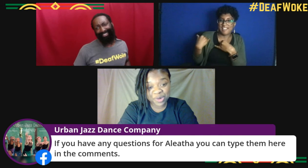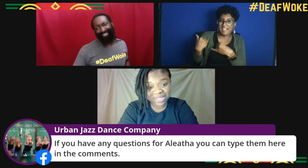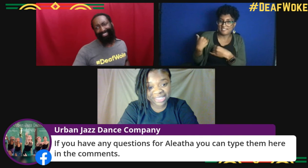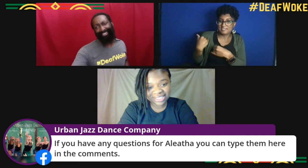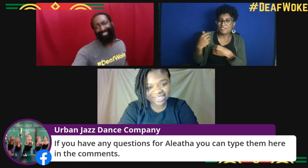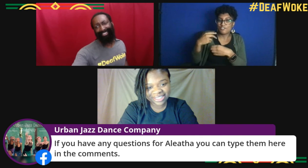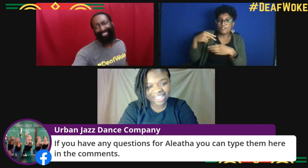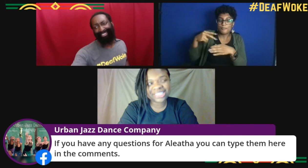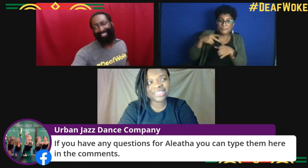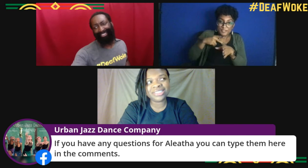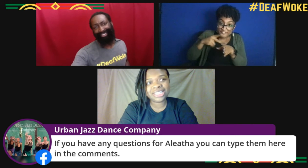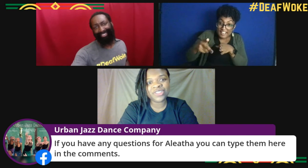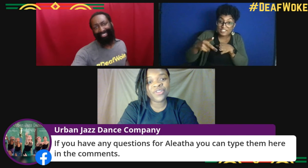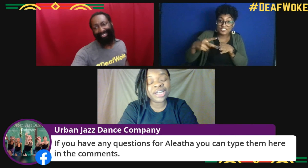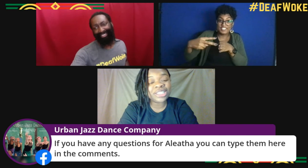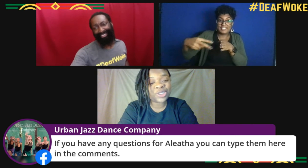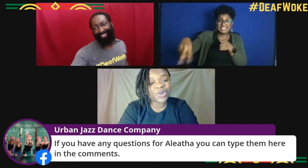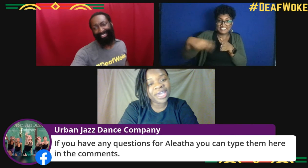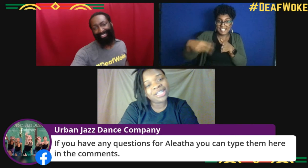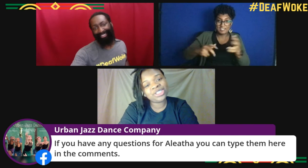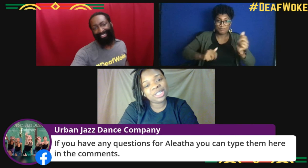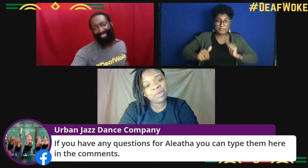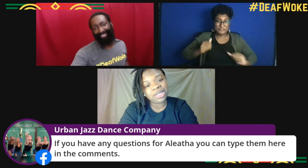performance and it's a funny story actually